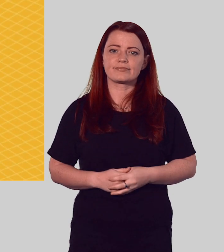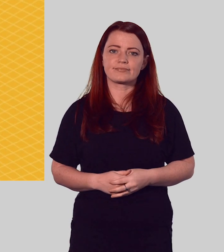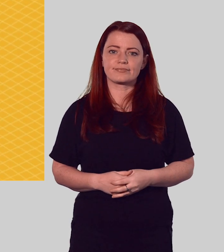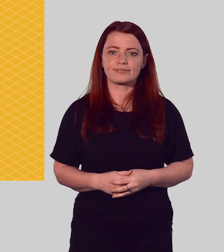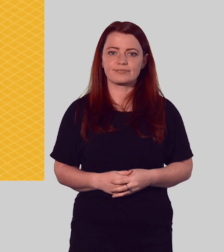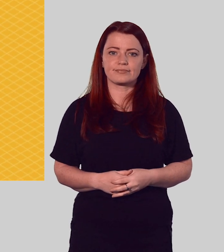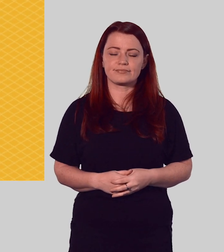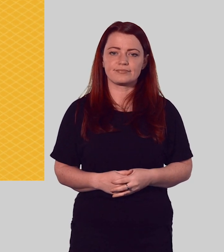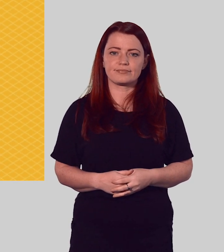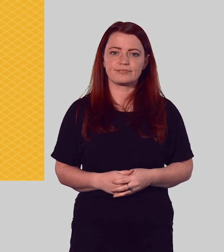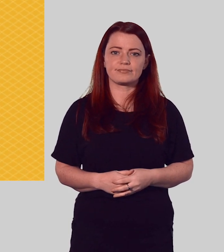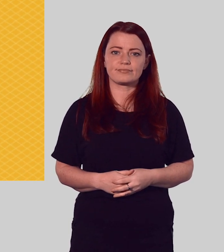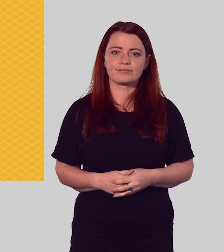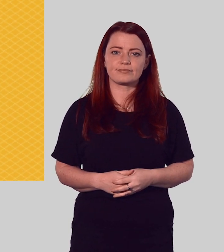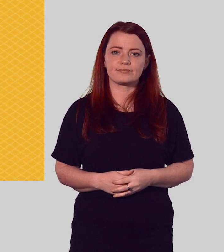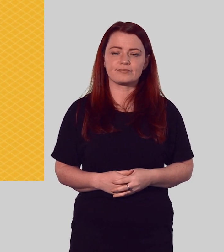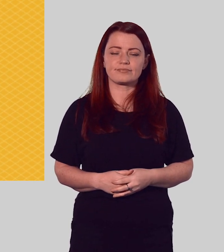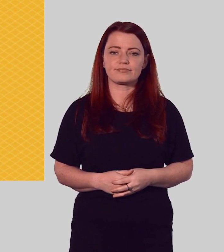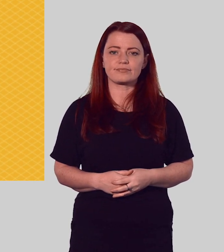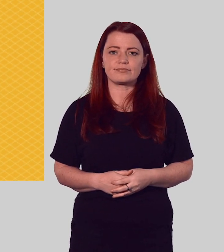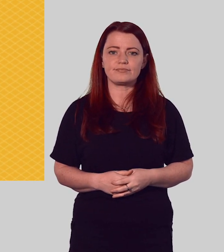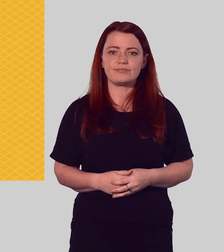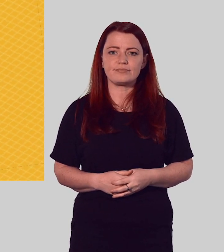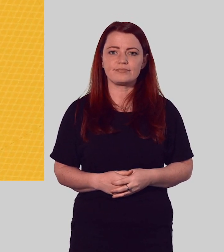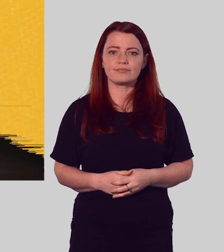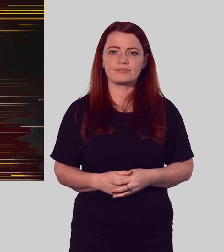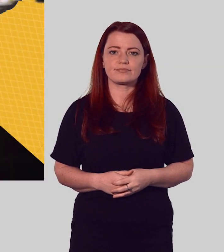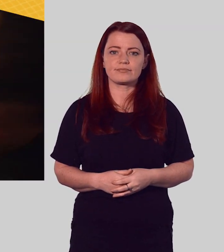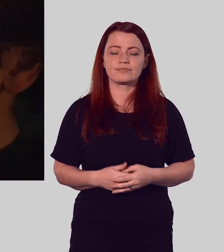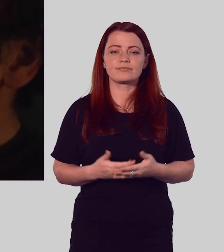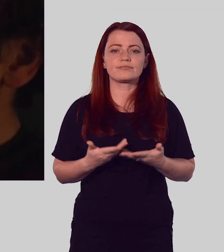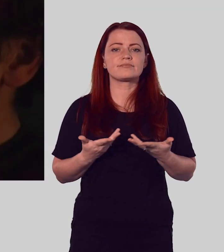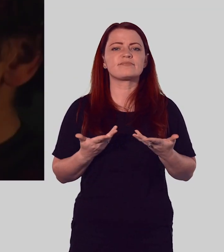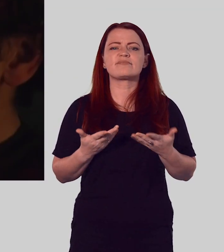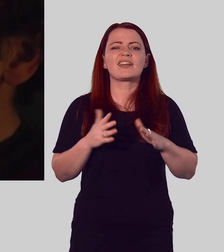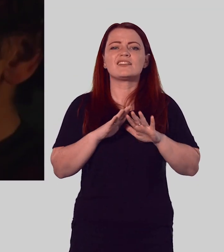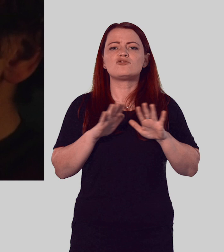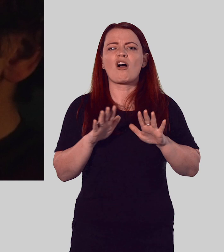It's not just about the visuals and